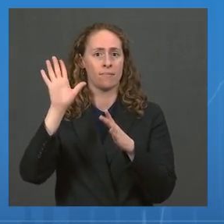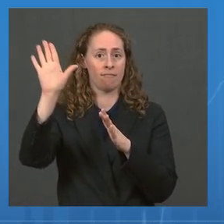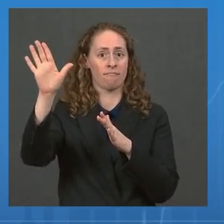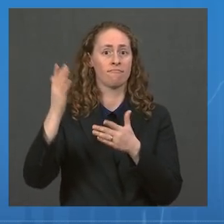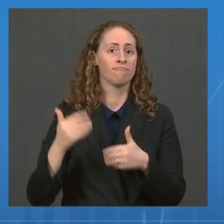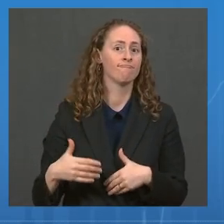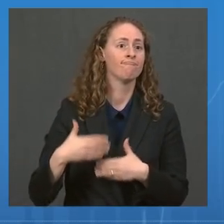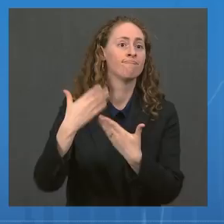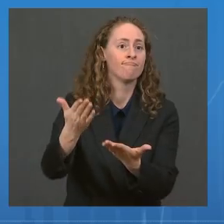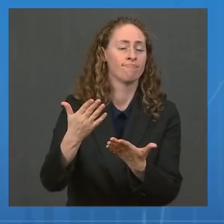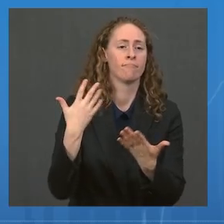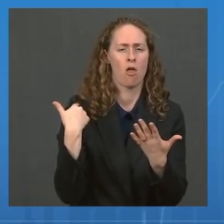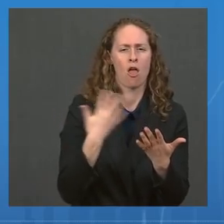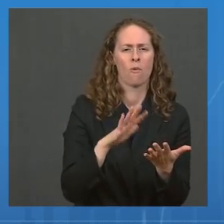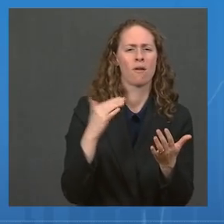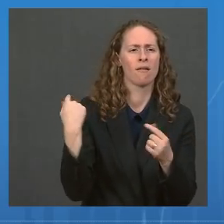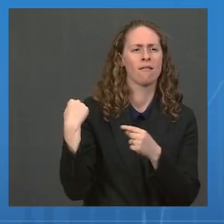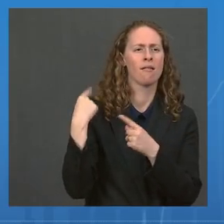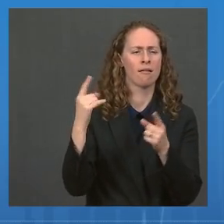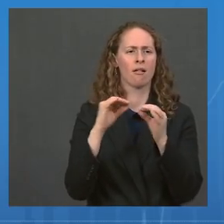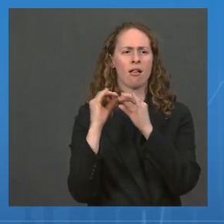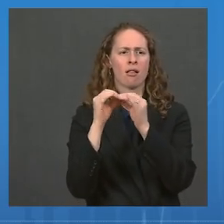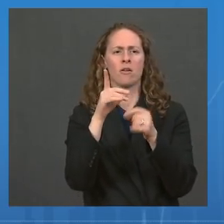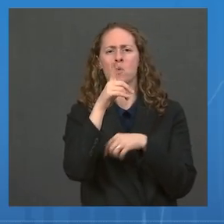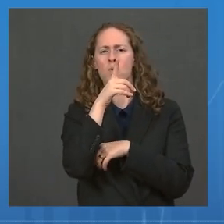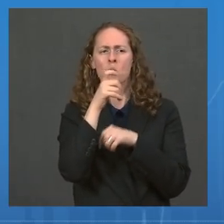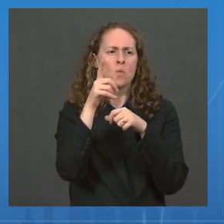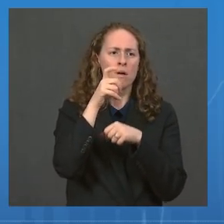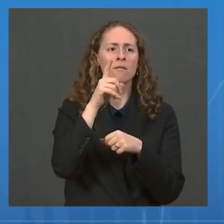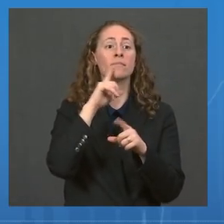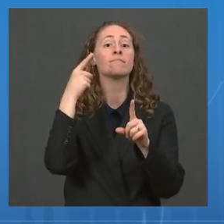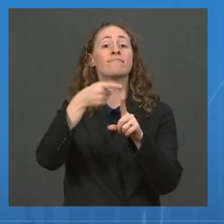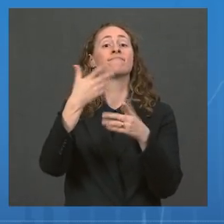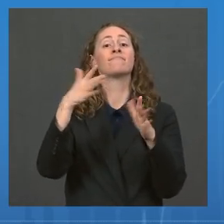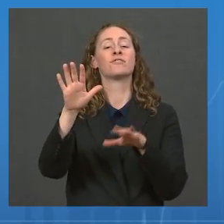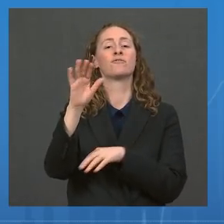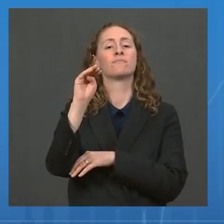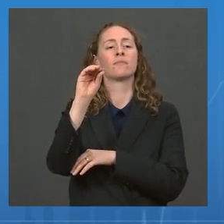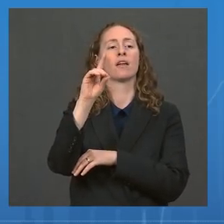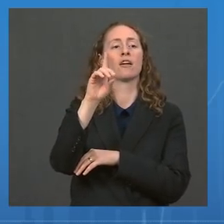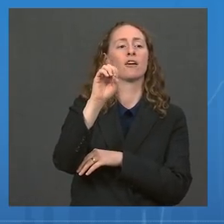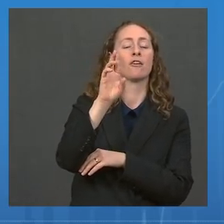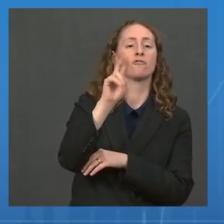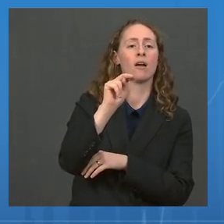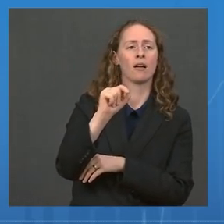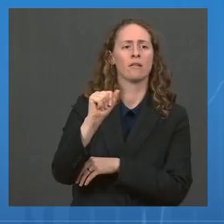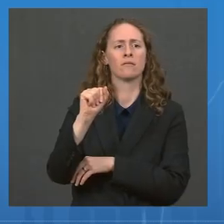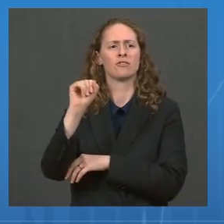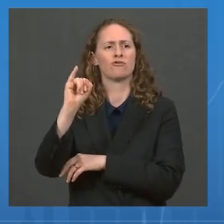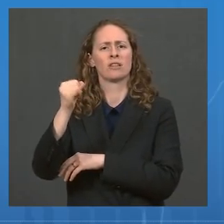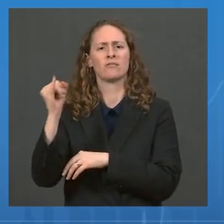who received Moderna and J&J: Your health matters just as much as other vaccine recipients,